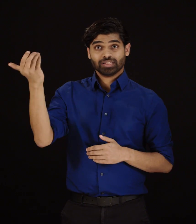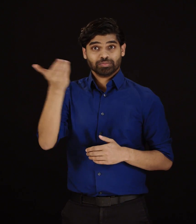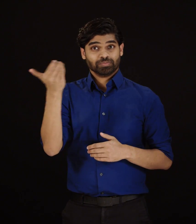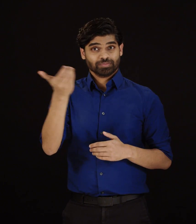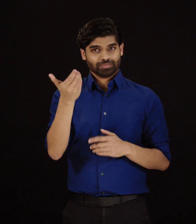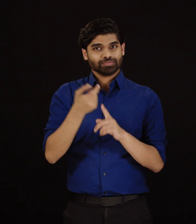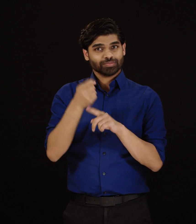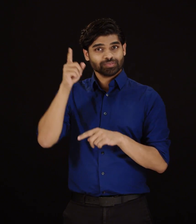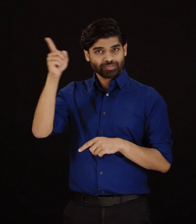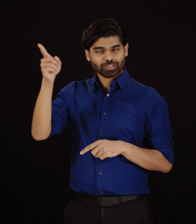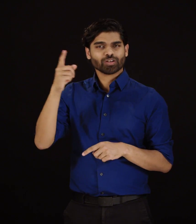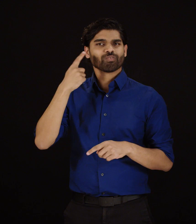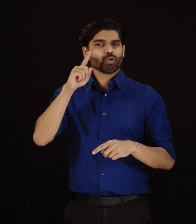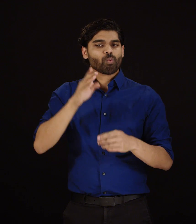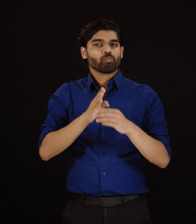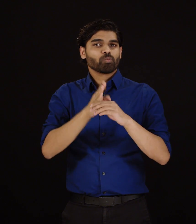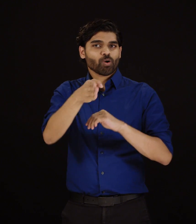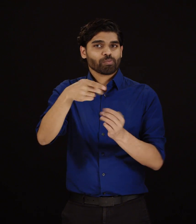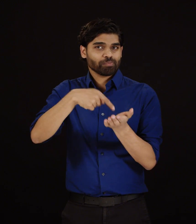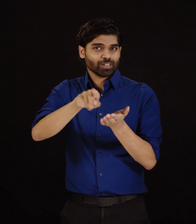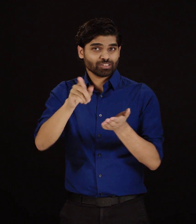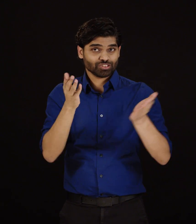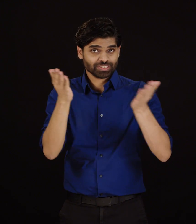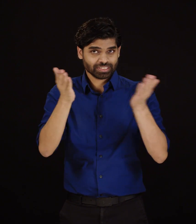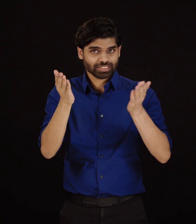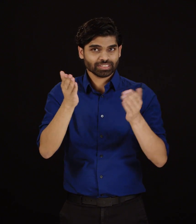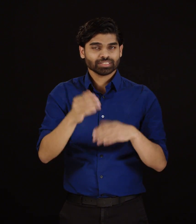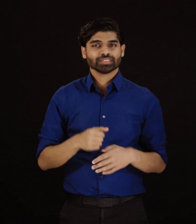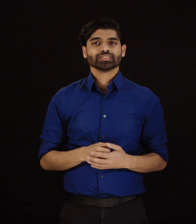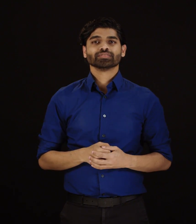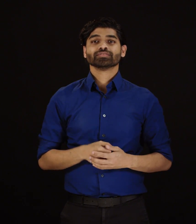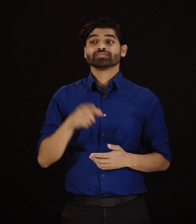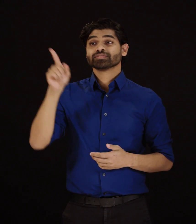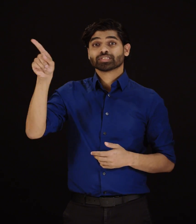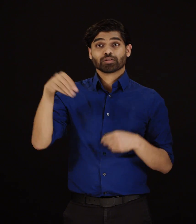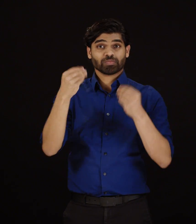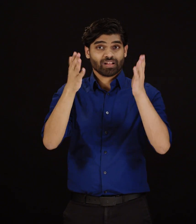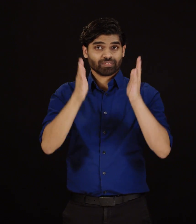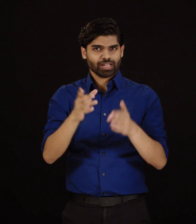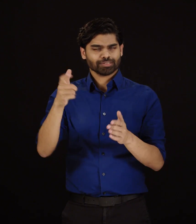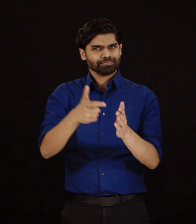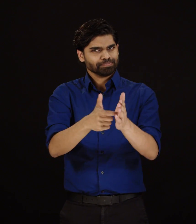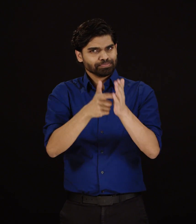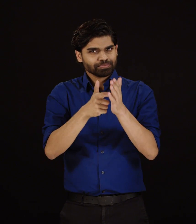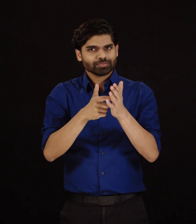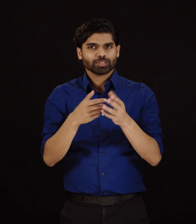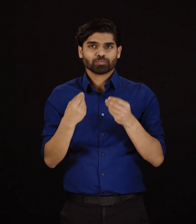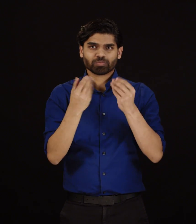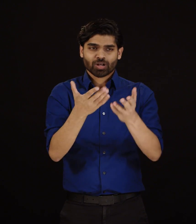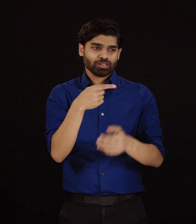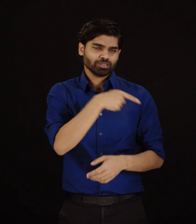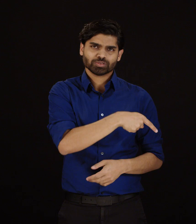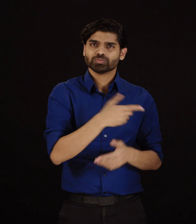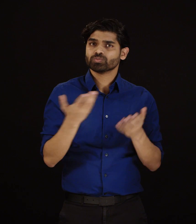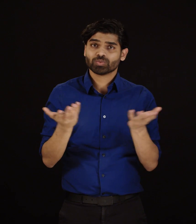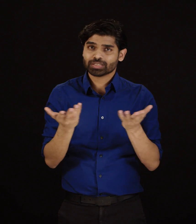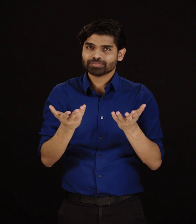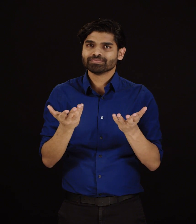postpaid services. It may be included as the first two pages of the service agreement, or provided separately.